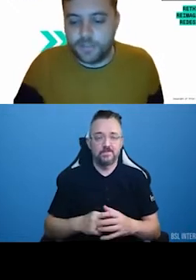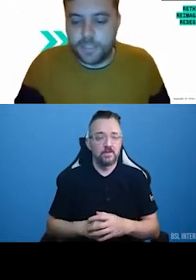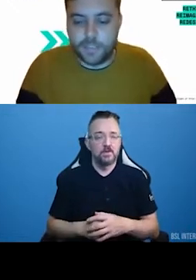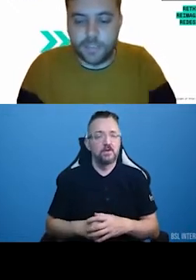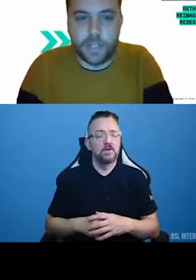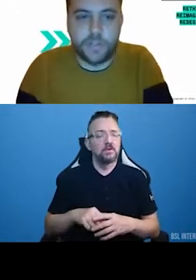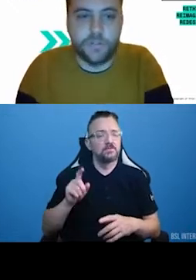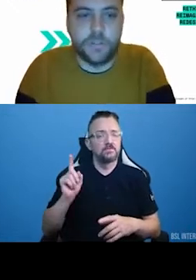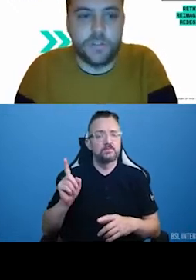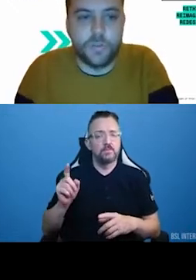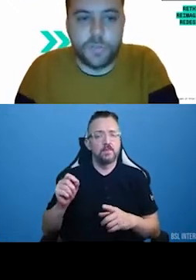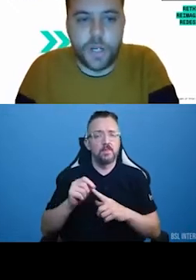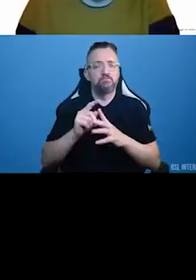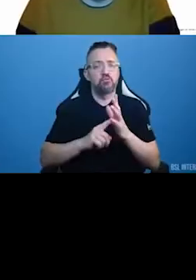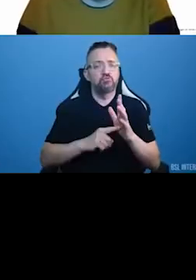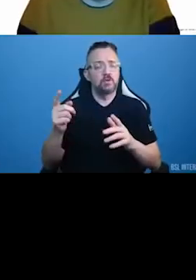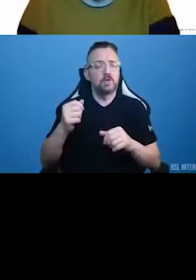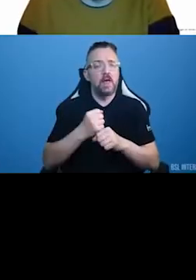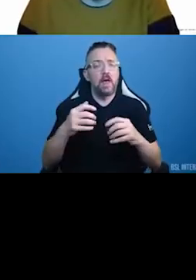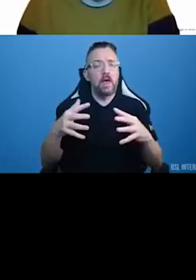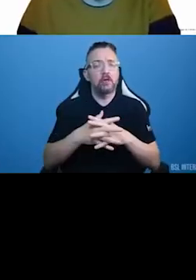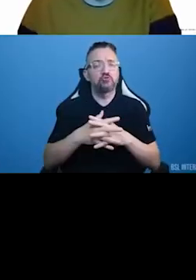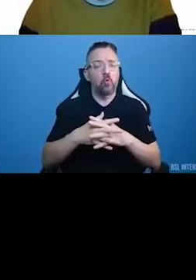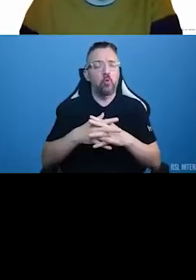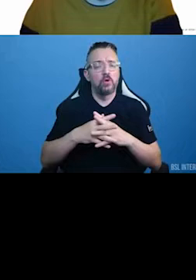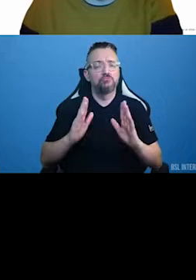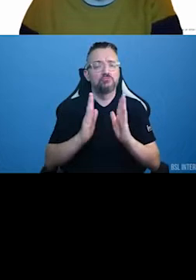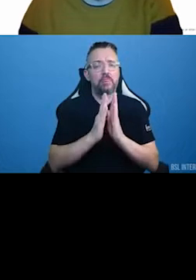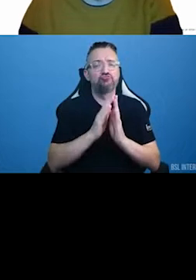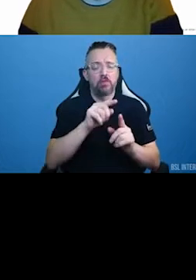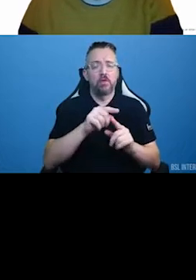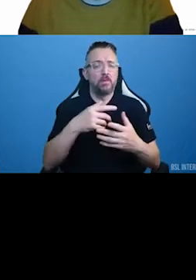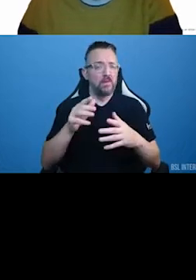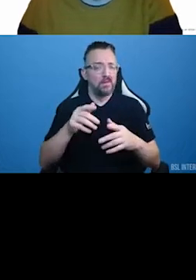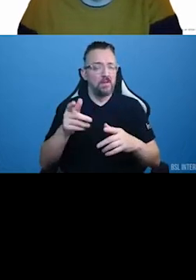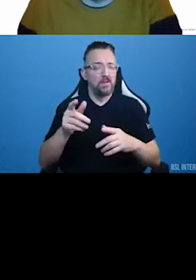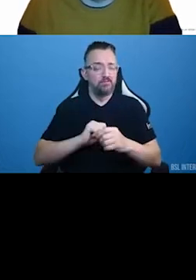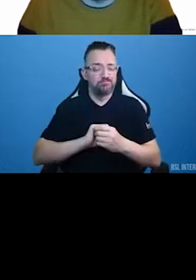that the Glasgow Cathedral was part of After the Pandemic and its response to COP26.